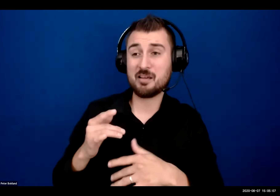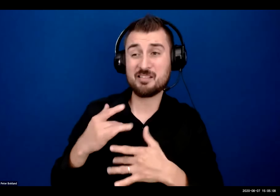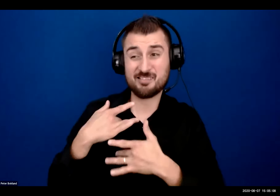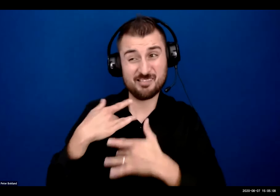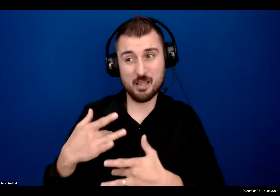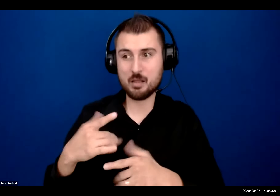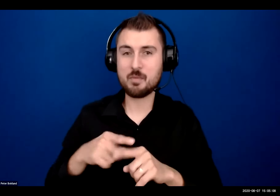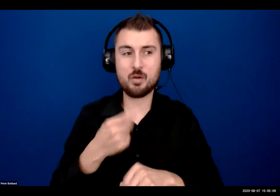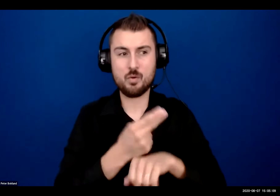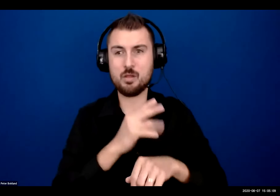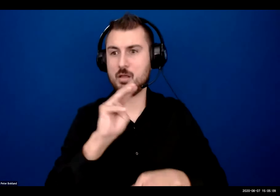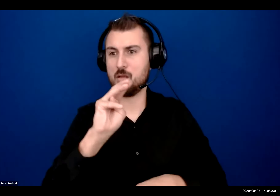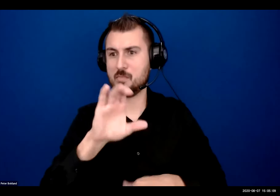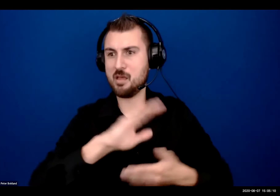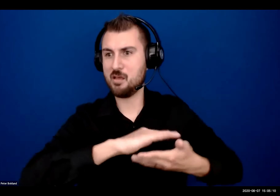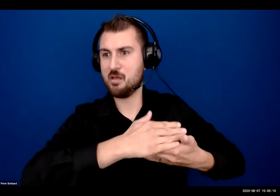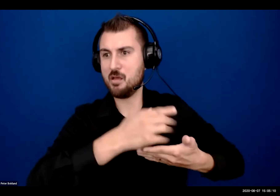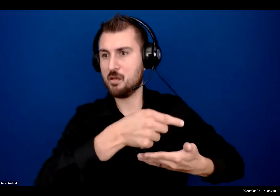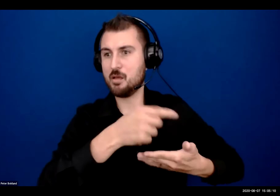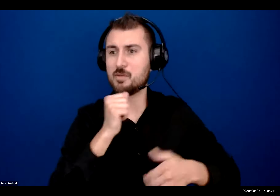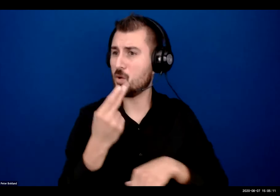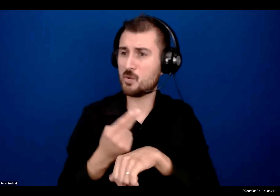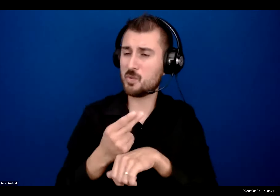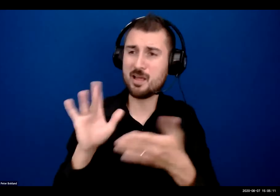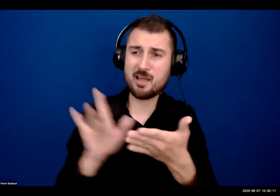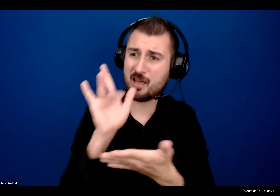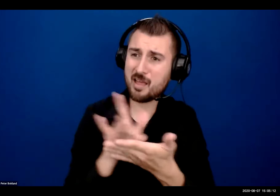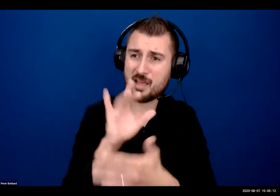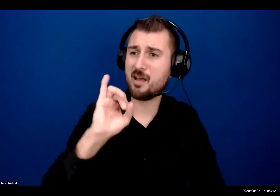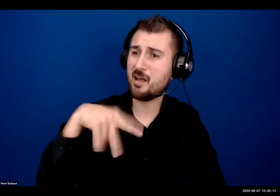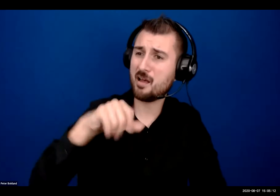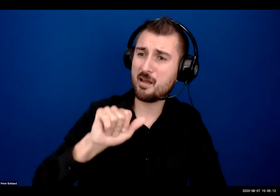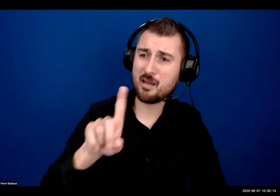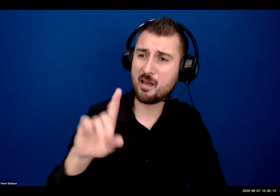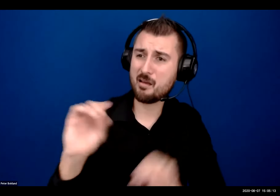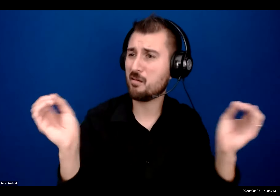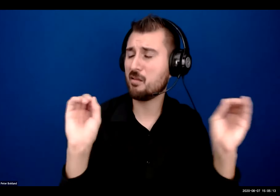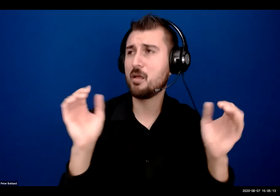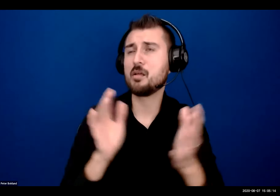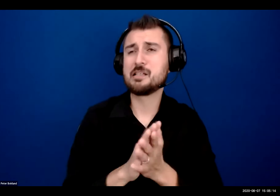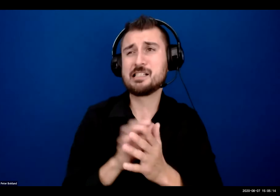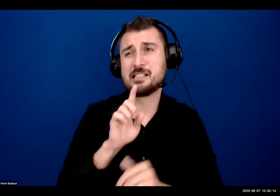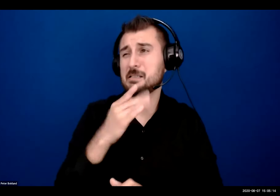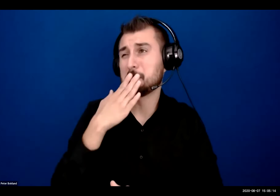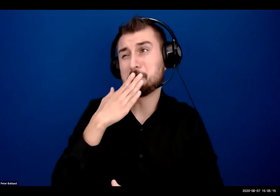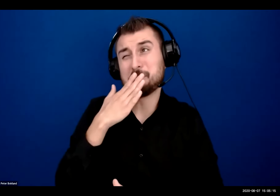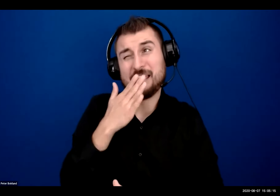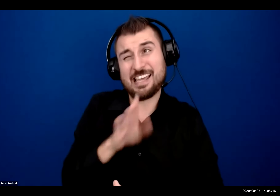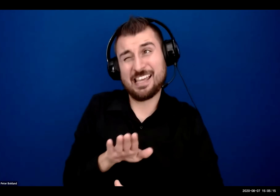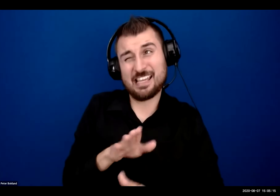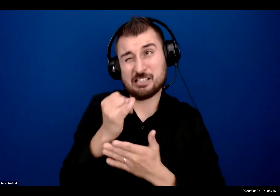I remembered. So I like to use white board all the time and I've been using the white board but I use it from my MAC.